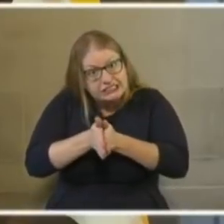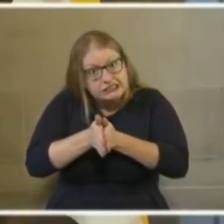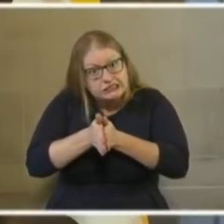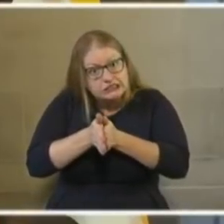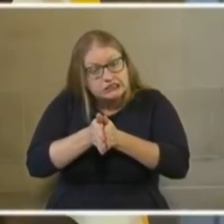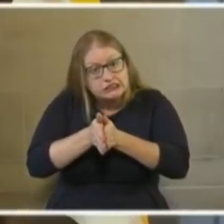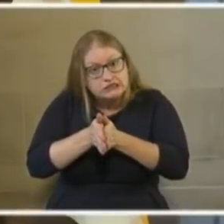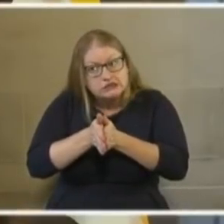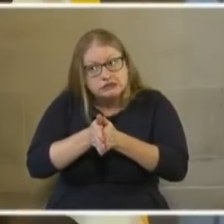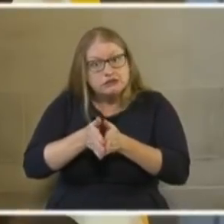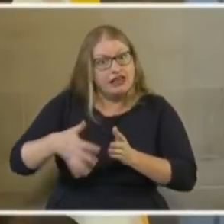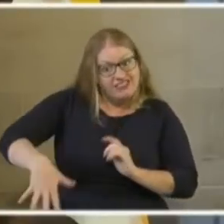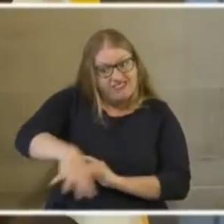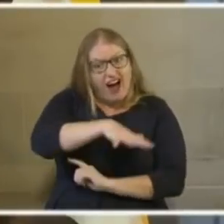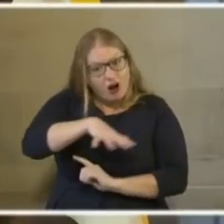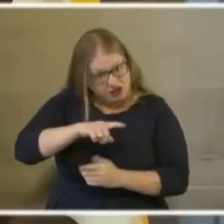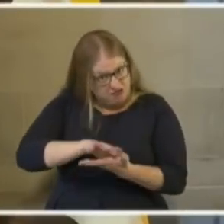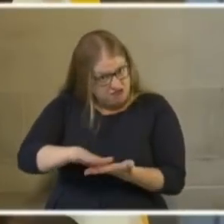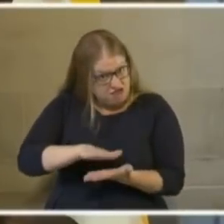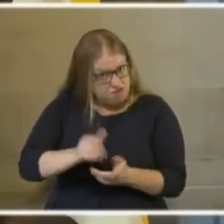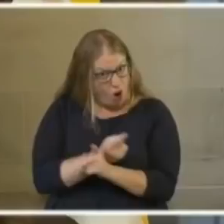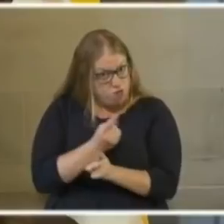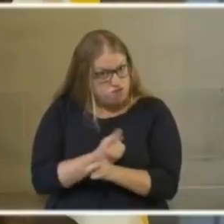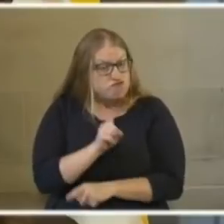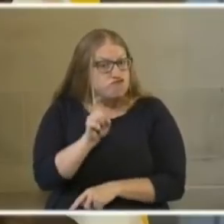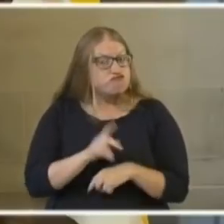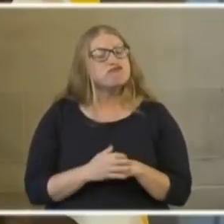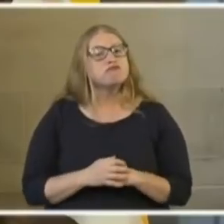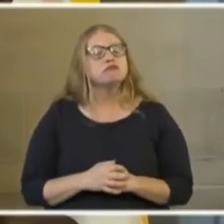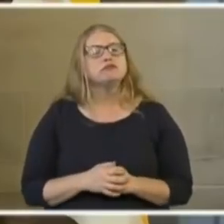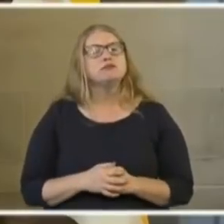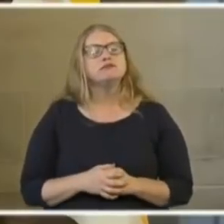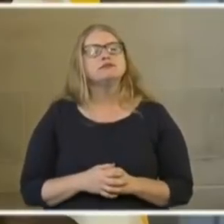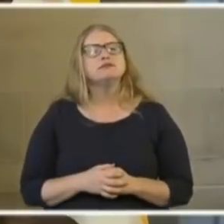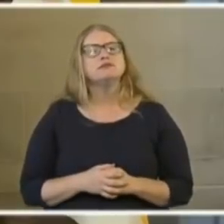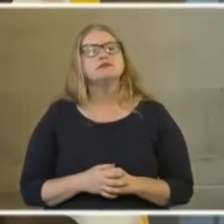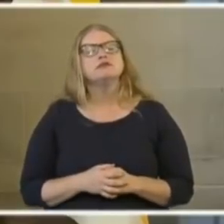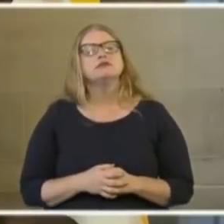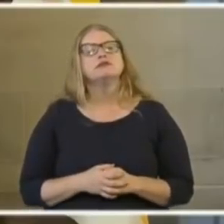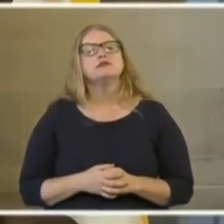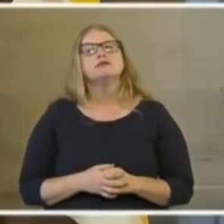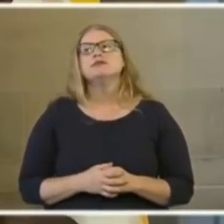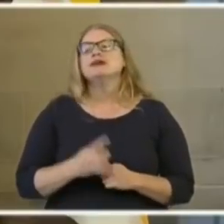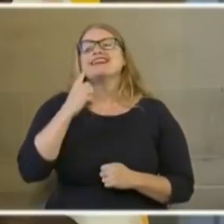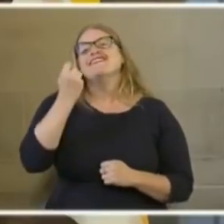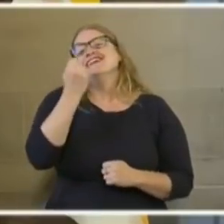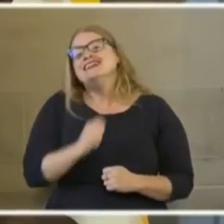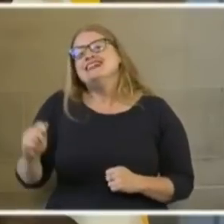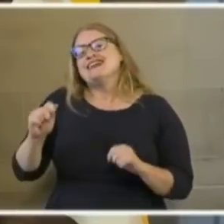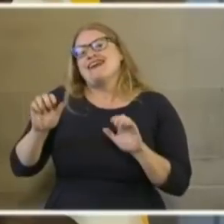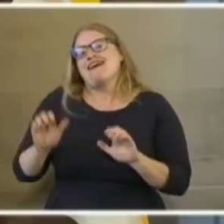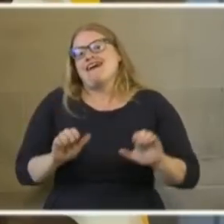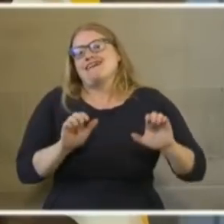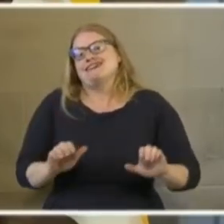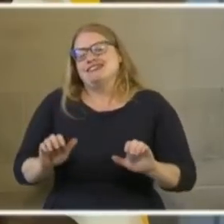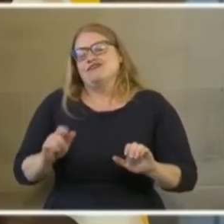I THINK SOME OF US HAVE FOUND THE HARDER THAN WE EXPECT IN CERTAIN SITUATIONS. FIFTH, CAN EASILY WASH HER HANDS AND IS THE ENVIRONMENT